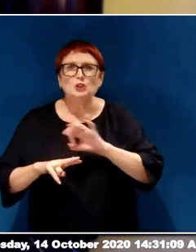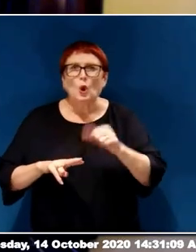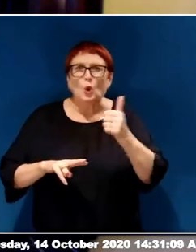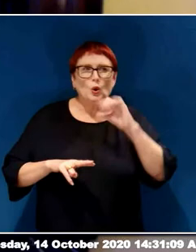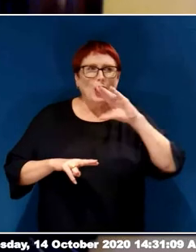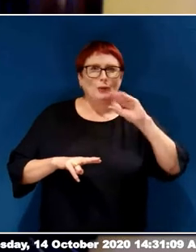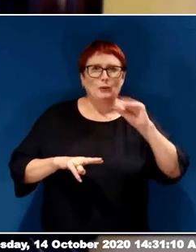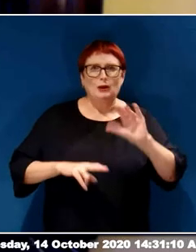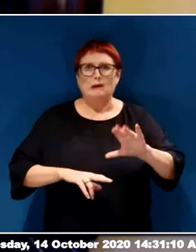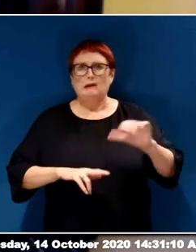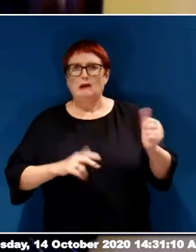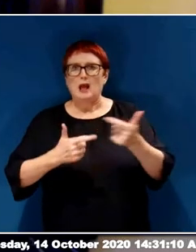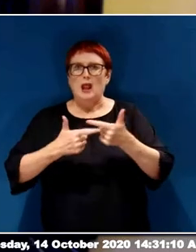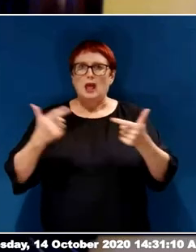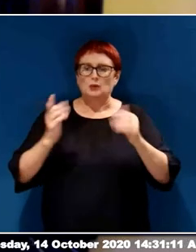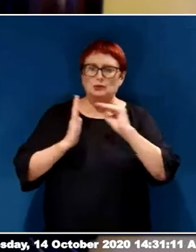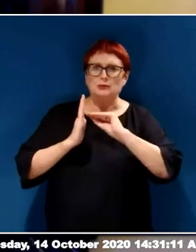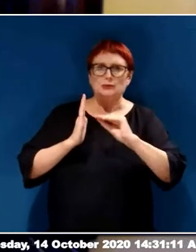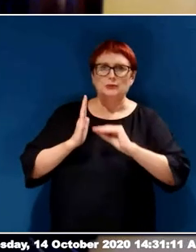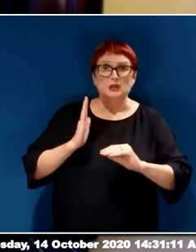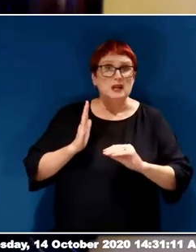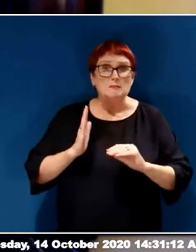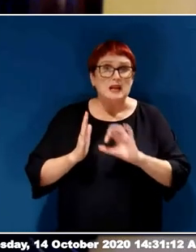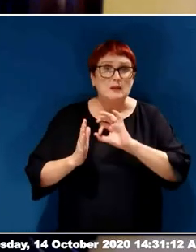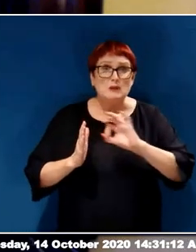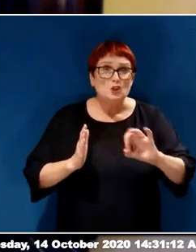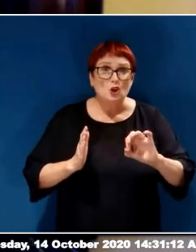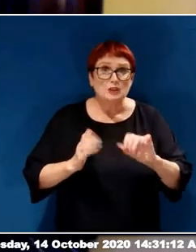language. They might not have the time in their day, some of these are single